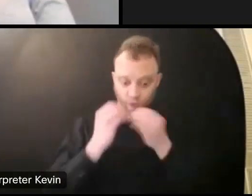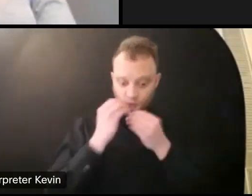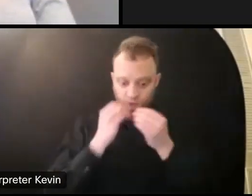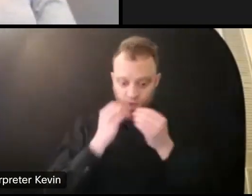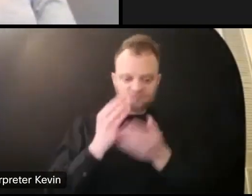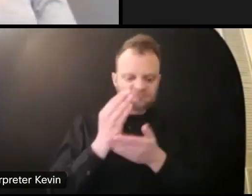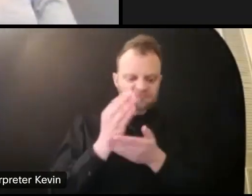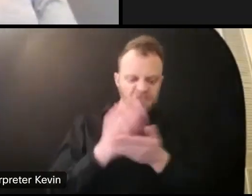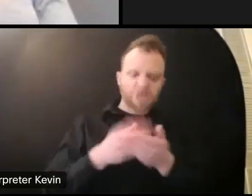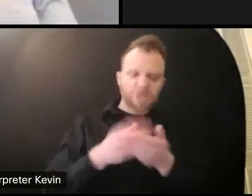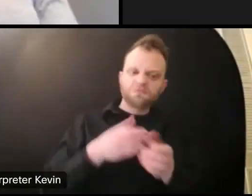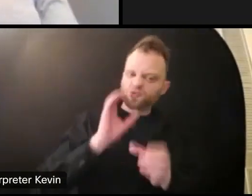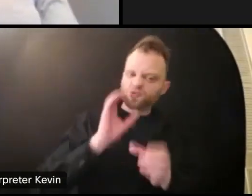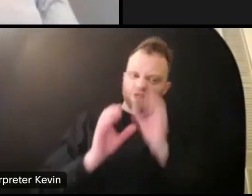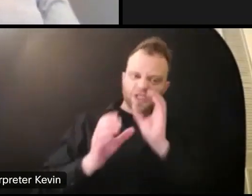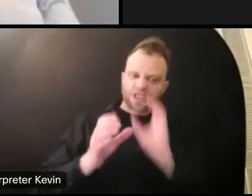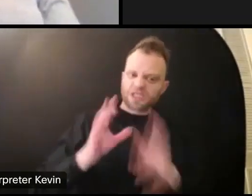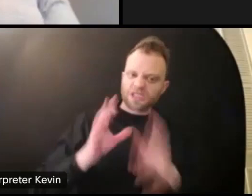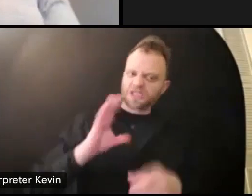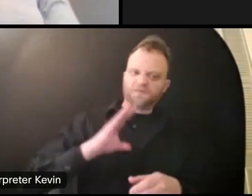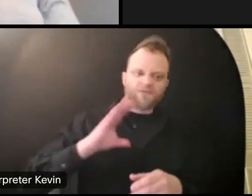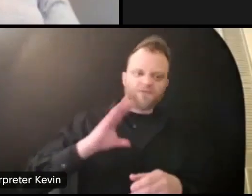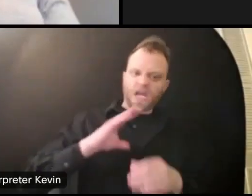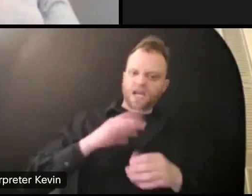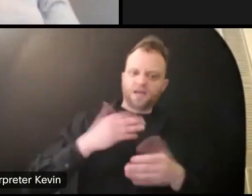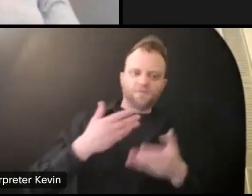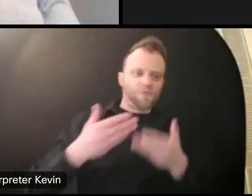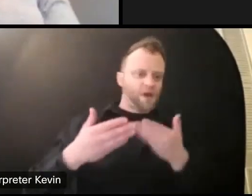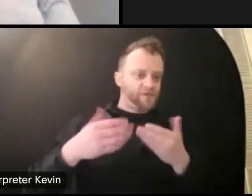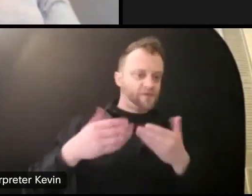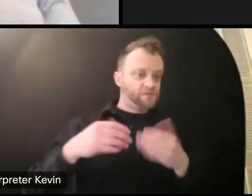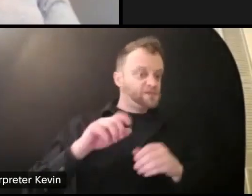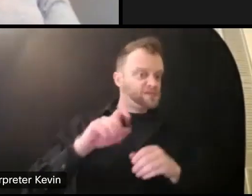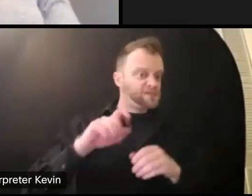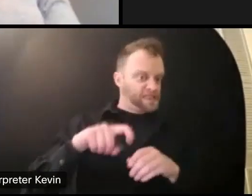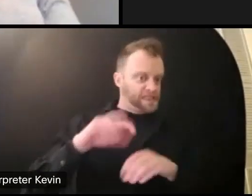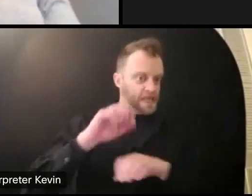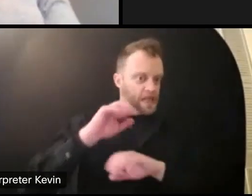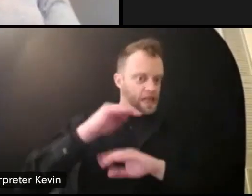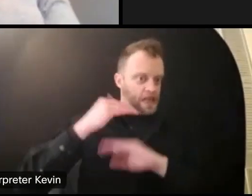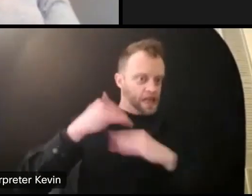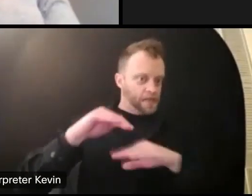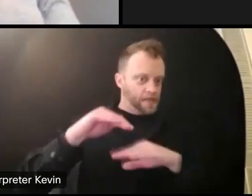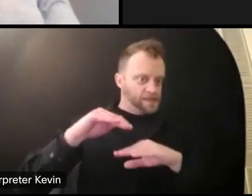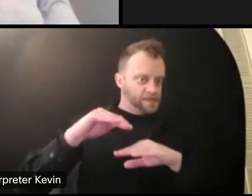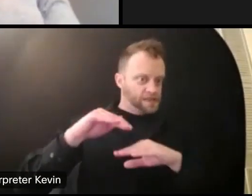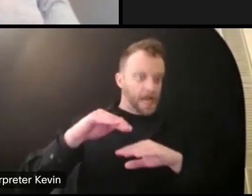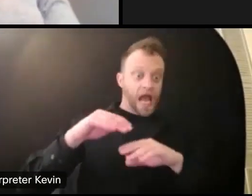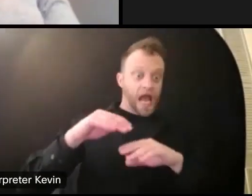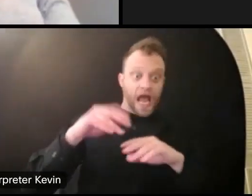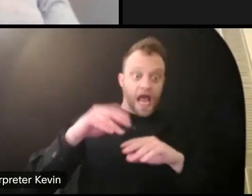But nothing that would constitute a meal. I have seen where local vendors from time to